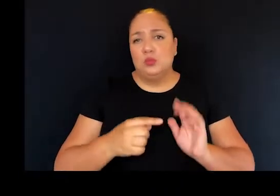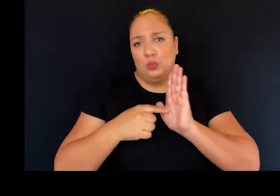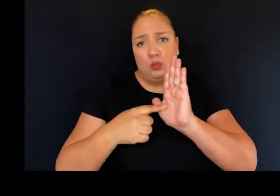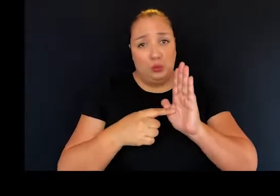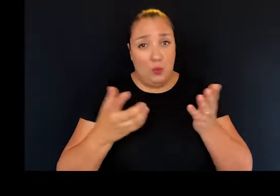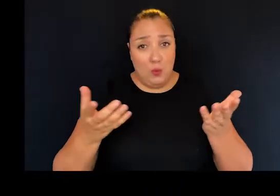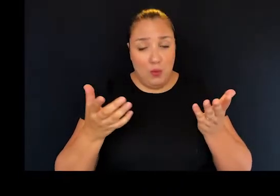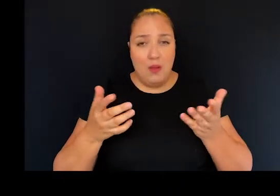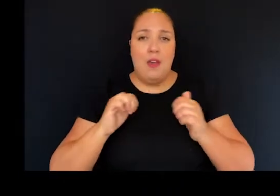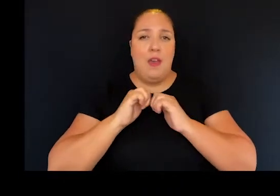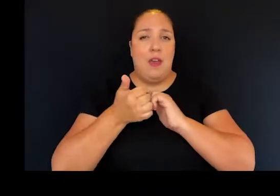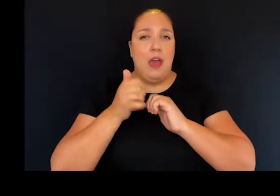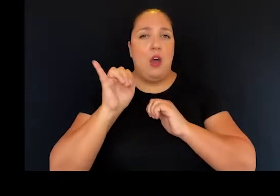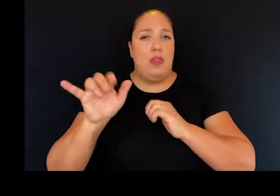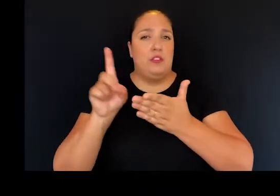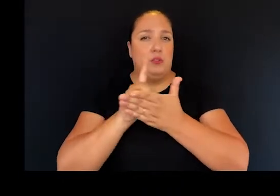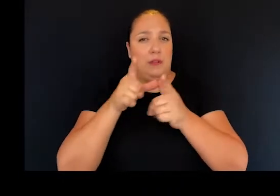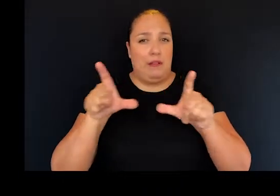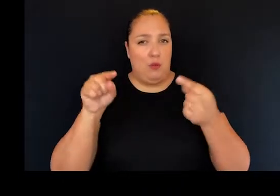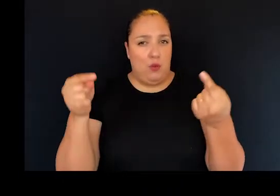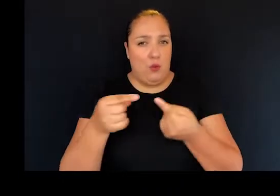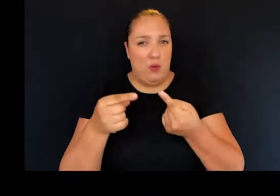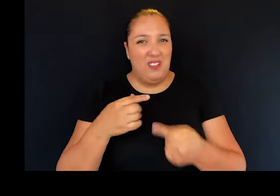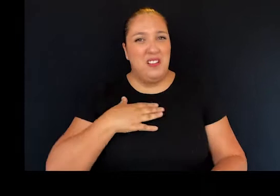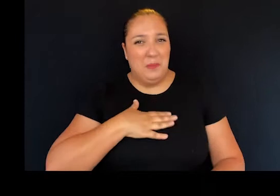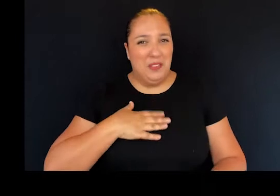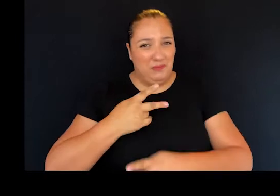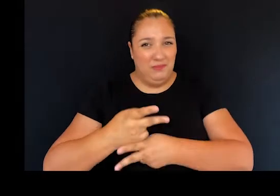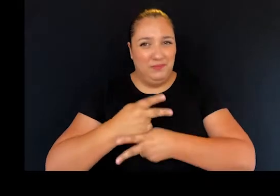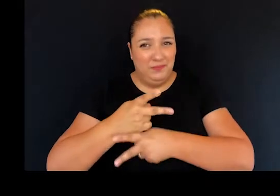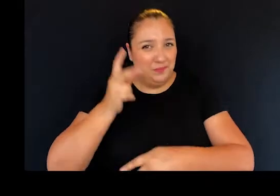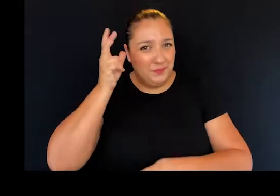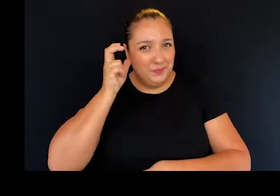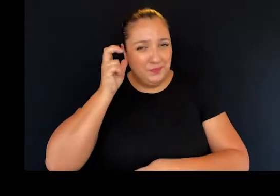to showcase the harms of discriminatory language. Please proceed accordingly.